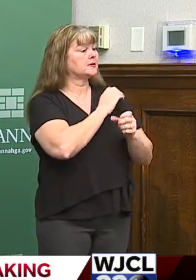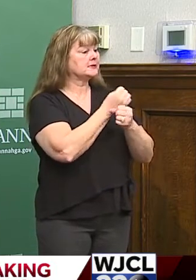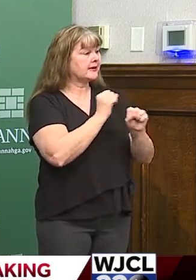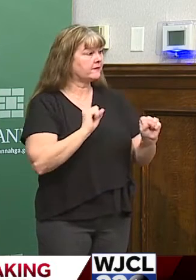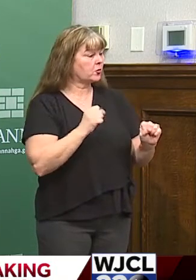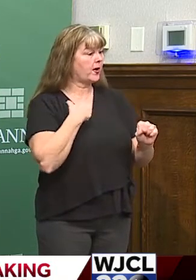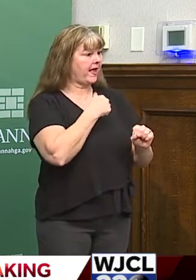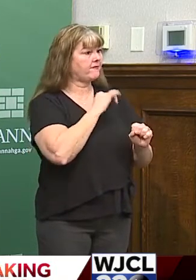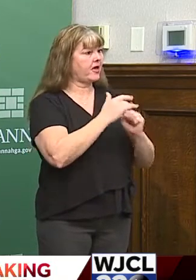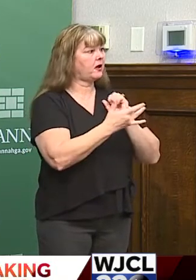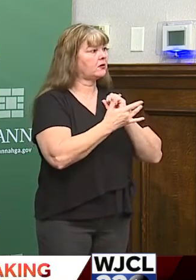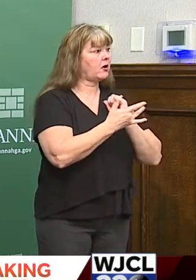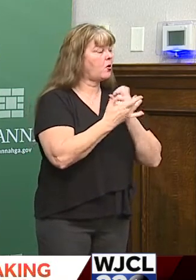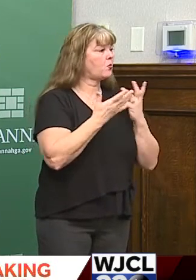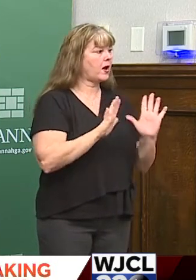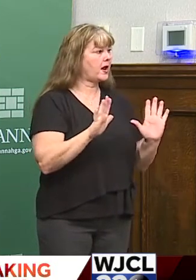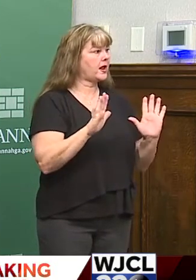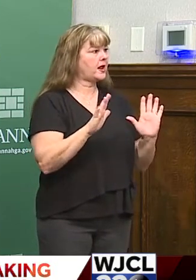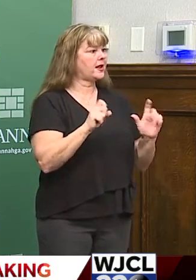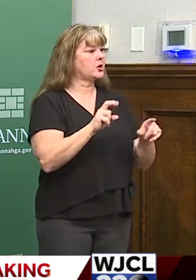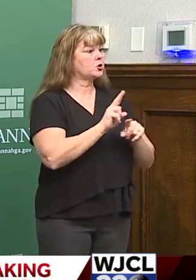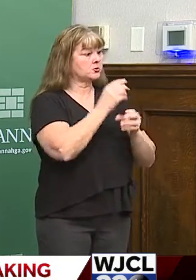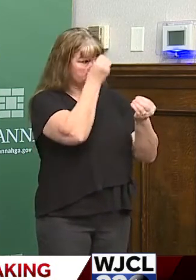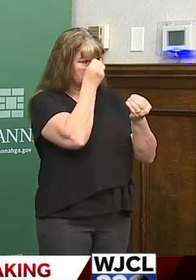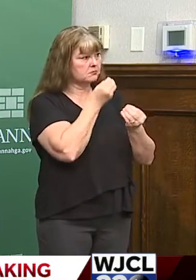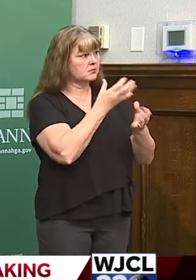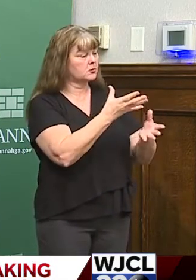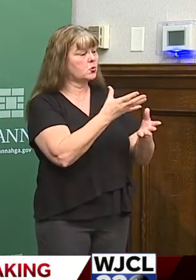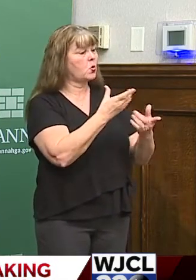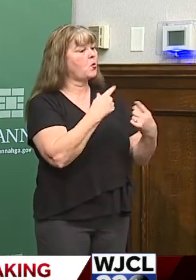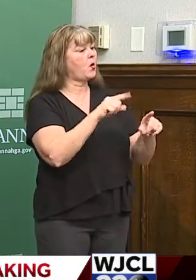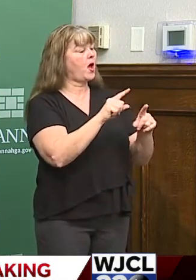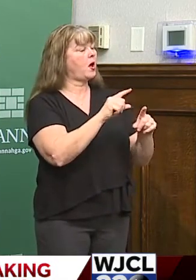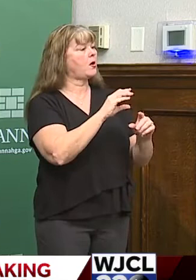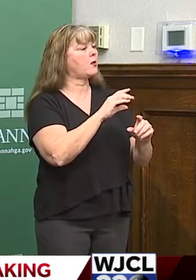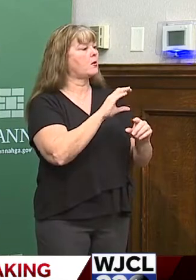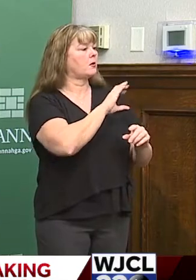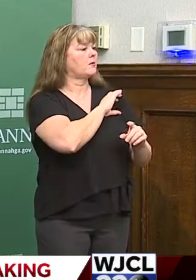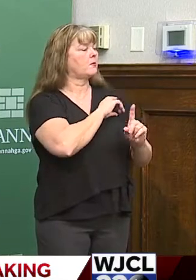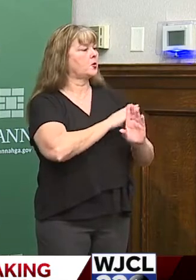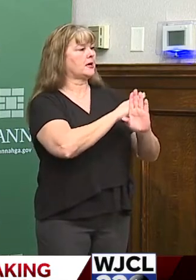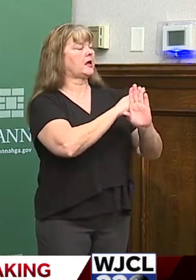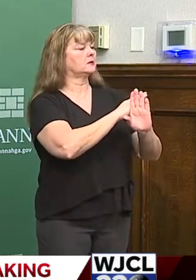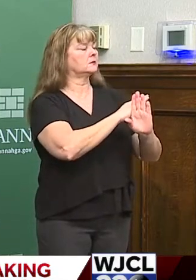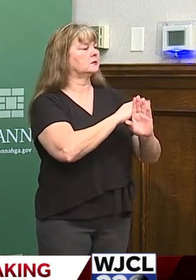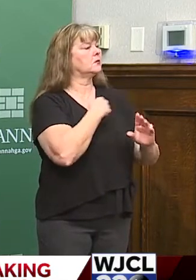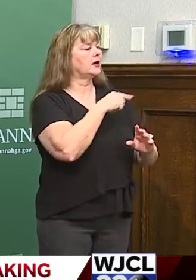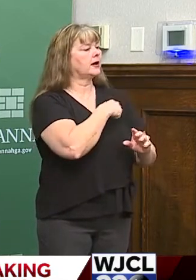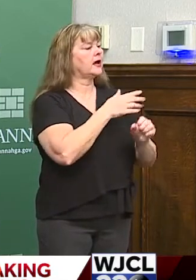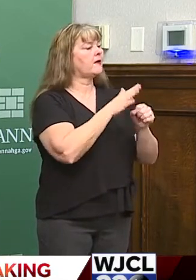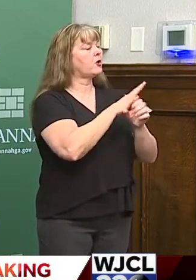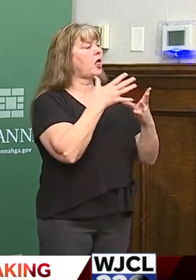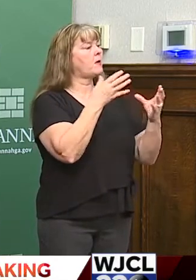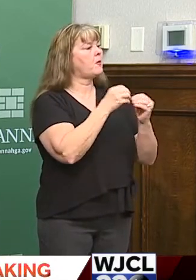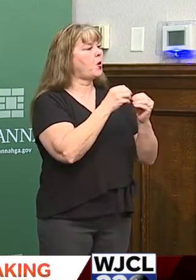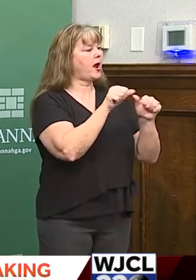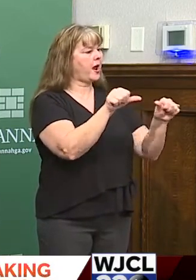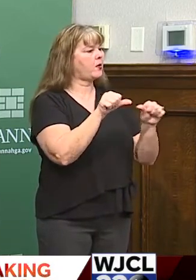AND SO IN TERMS OF OFFICER SAFETY, WE HAVE THIS TECHNOLOGY THAT WE'RE ABLE TO DELIVER A MESSAGE WHILE PROTECTING THAT OFFICER.